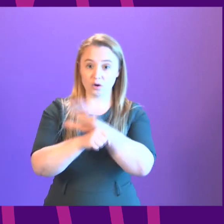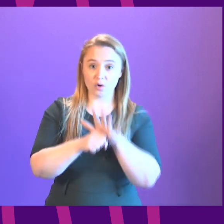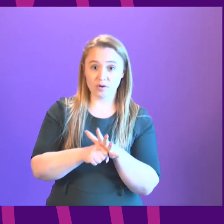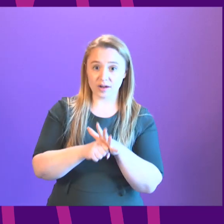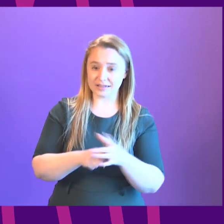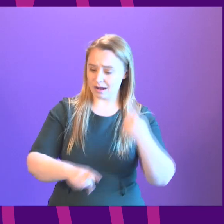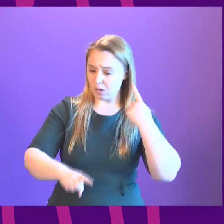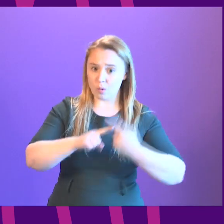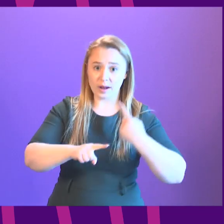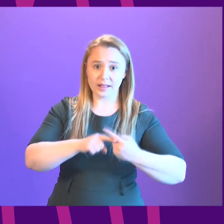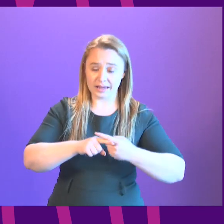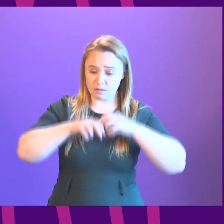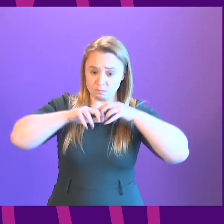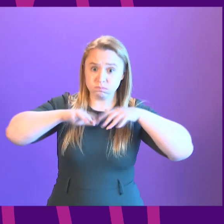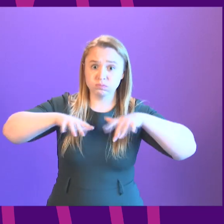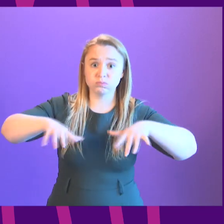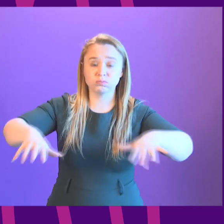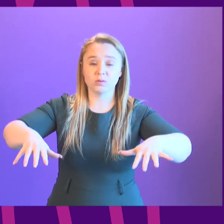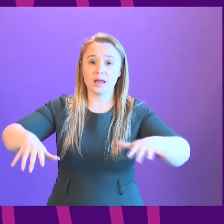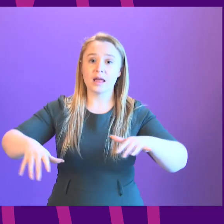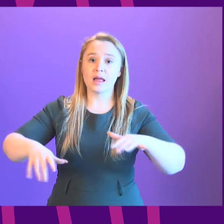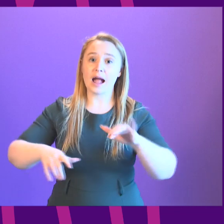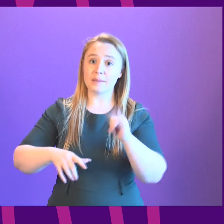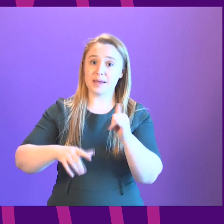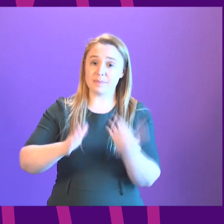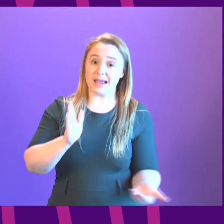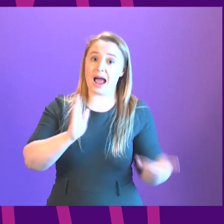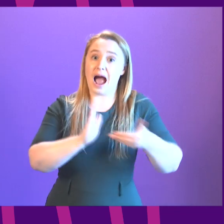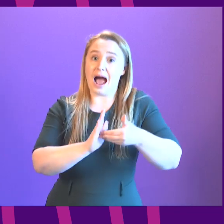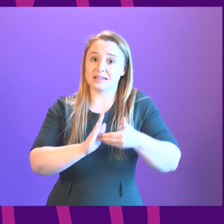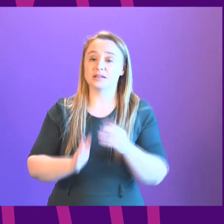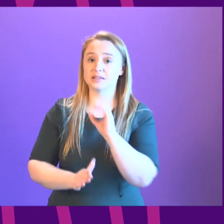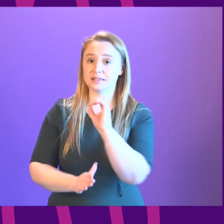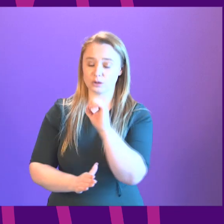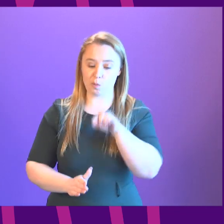more quickly that might add 0.4 to the R number. That shows the scale of the challenge that